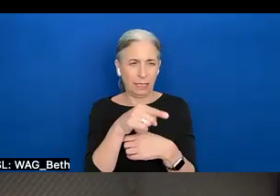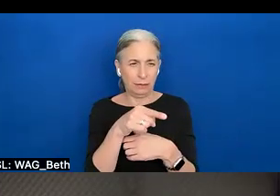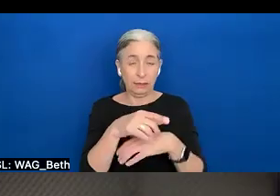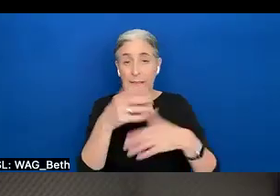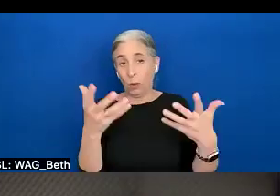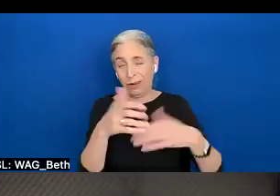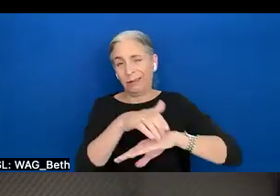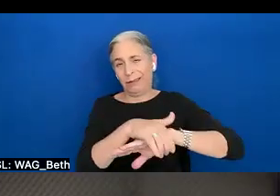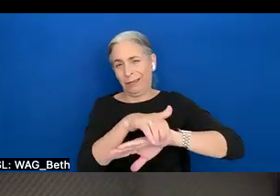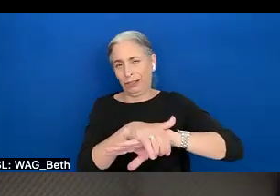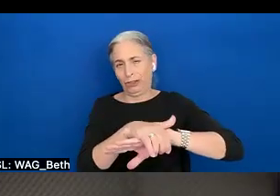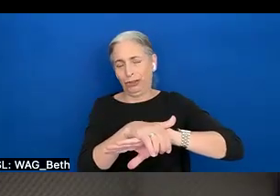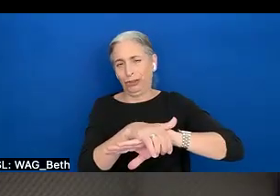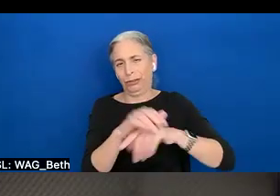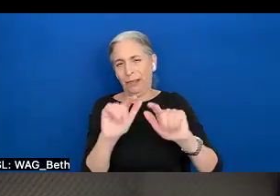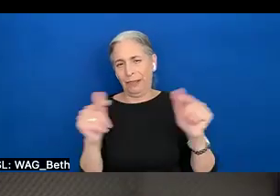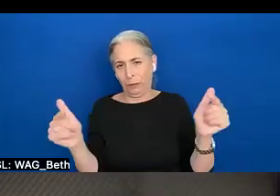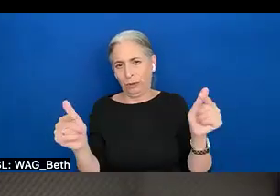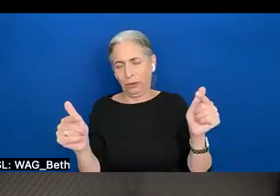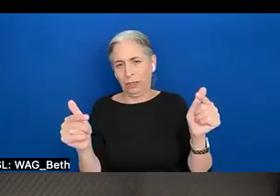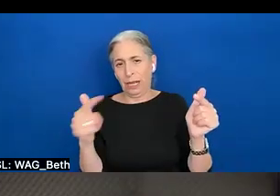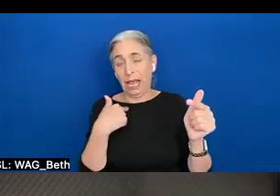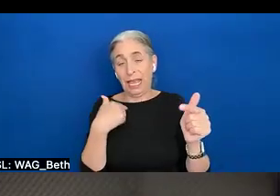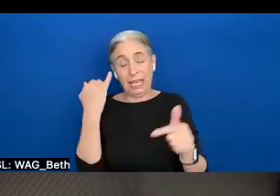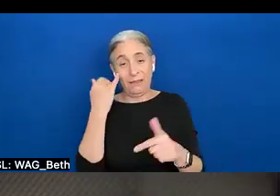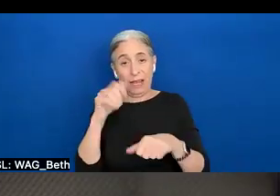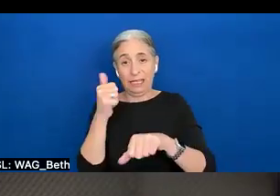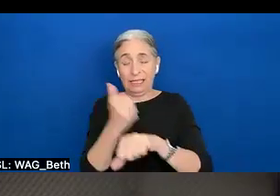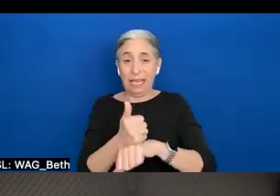So, I set the language to English.